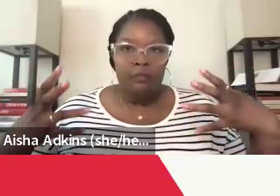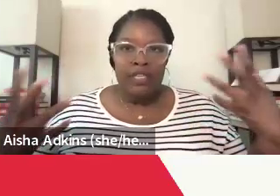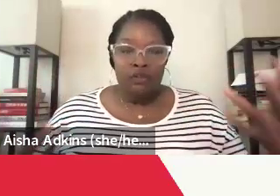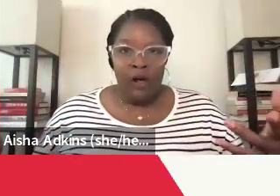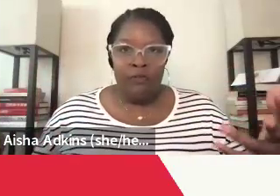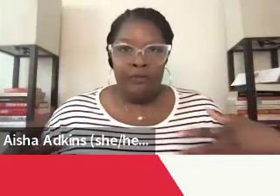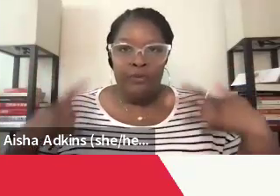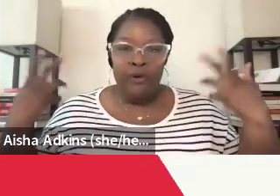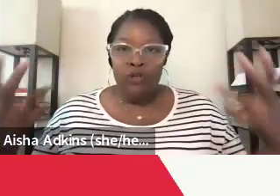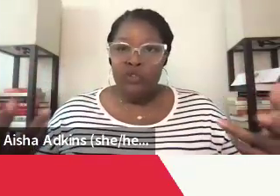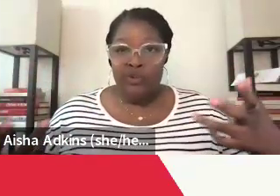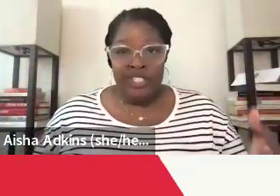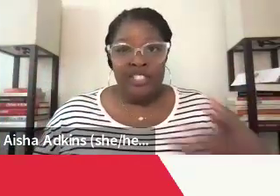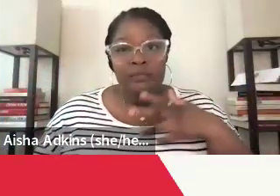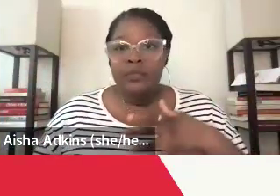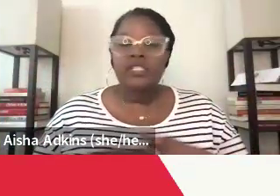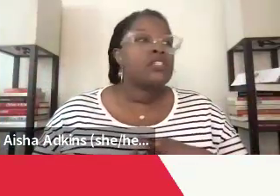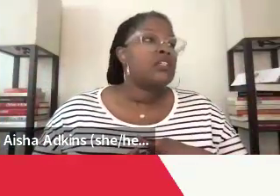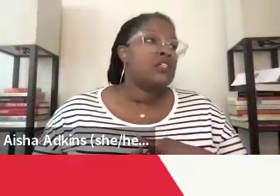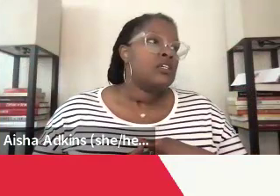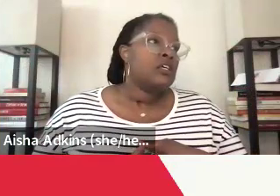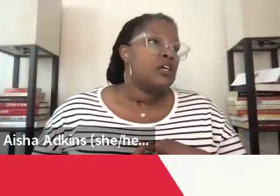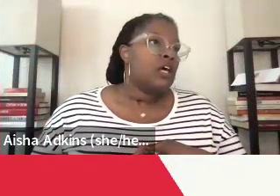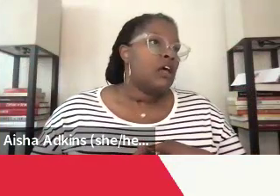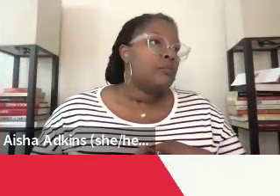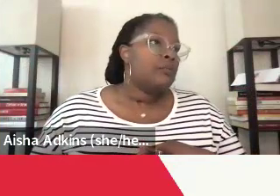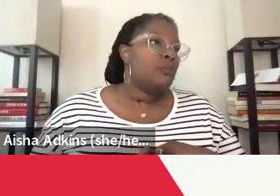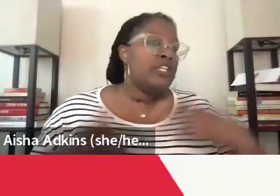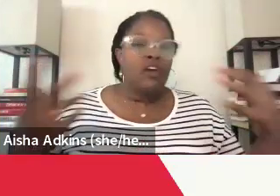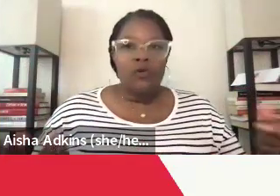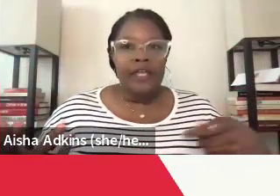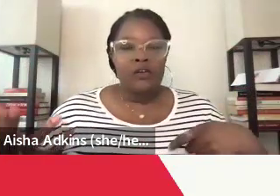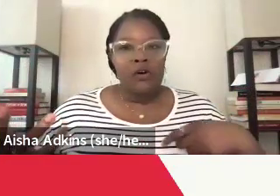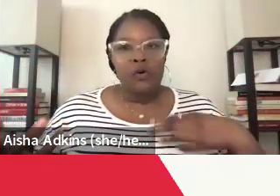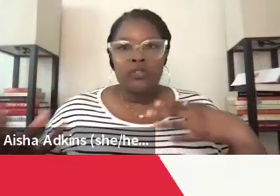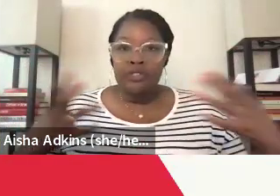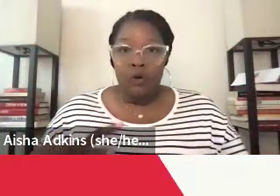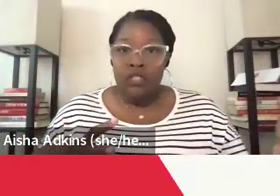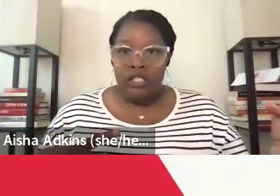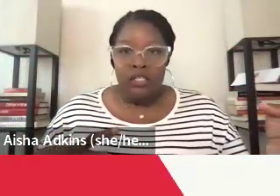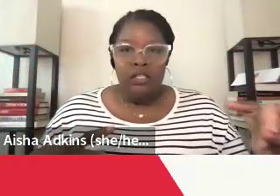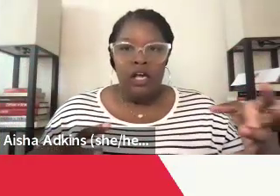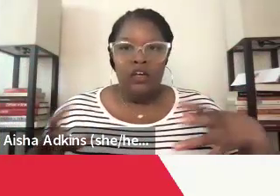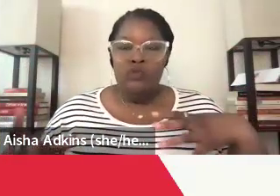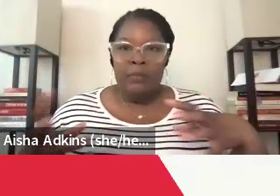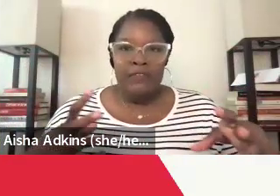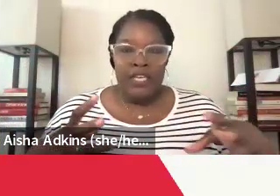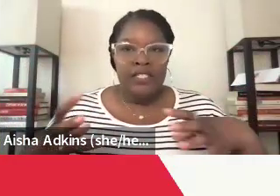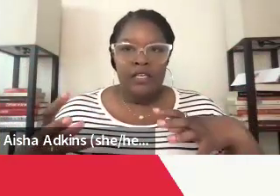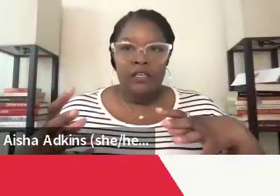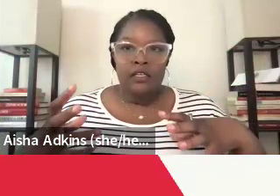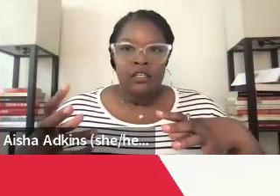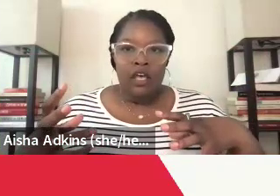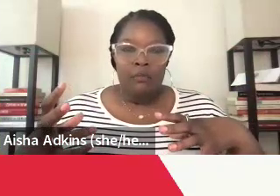mental health through carceral systems. We know that older adults who may be facing